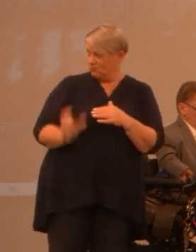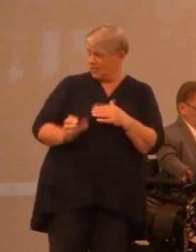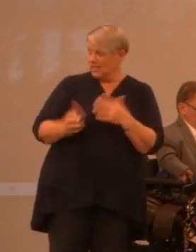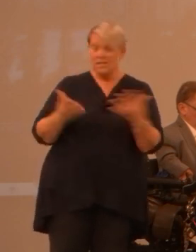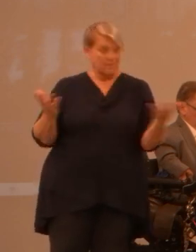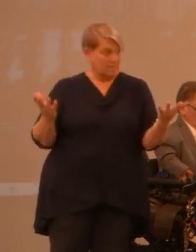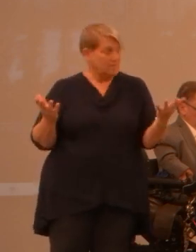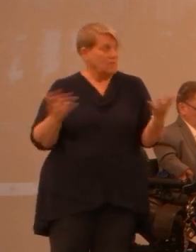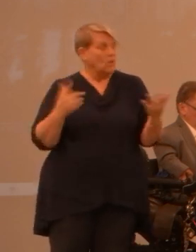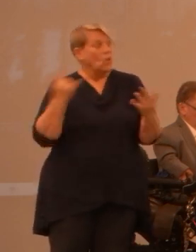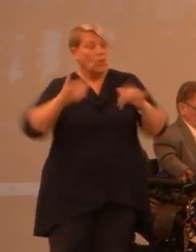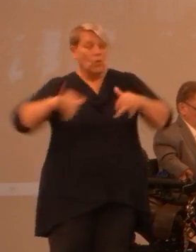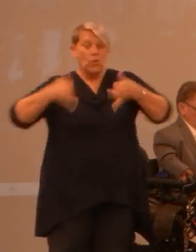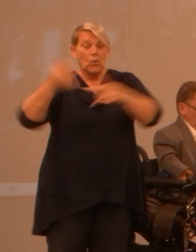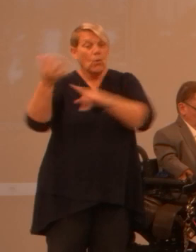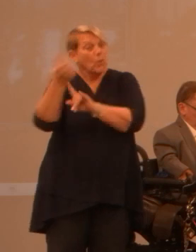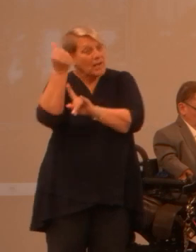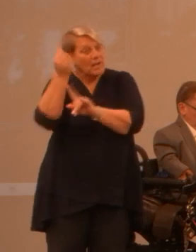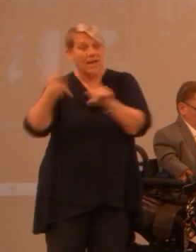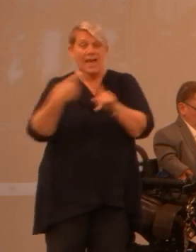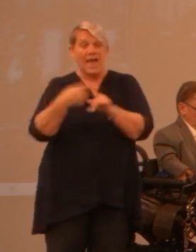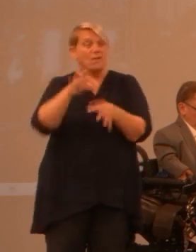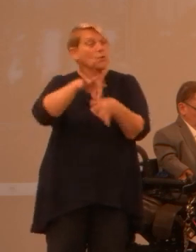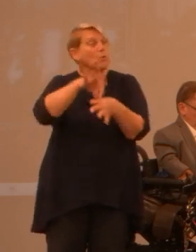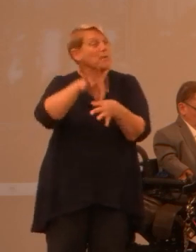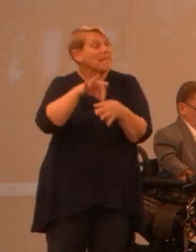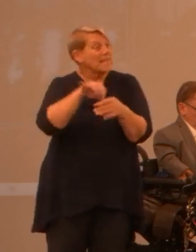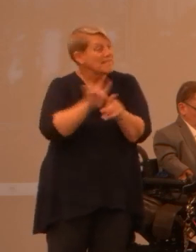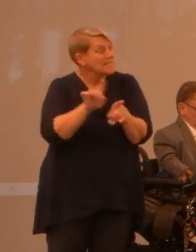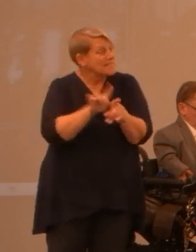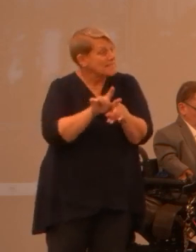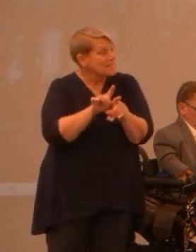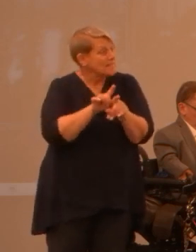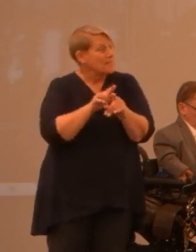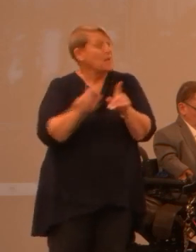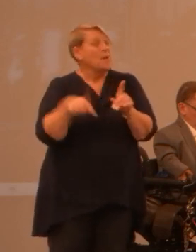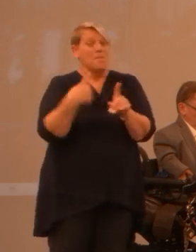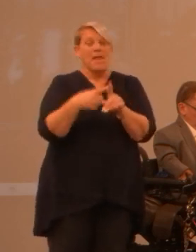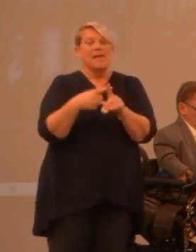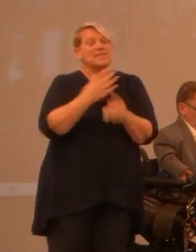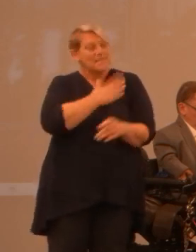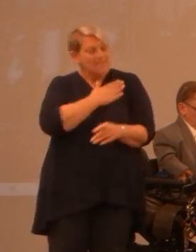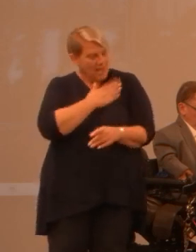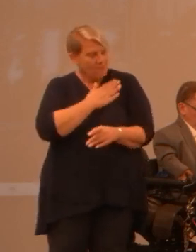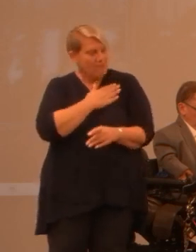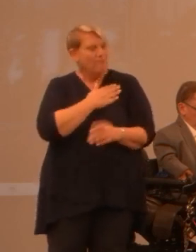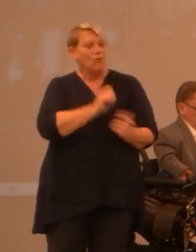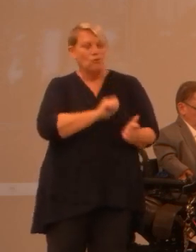award-winners, and all those nominees well but also a safe return trip home.